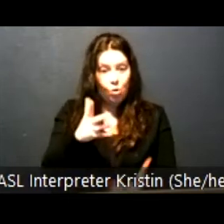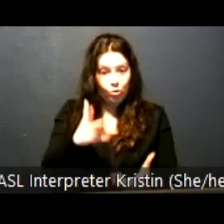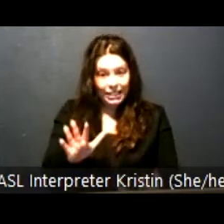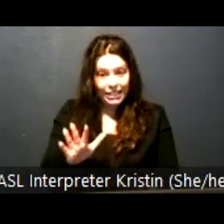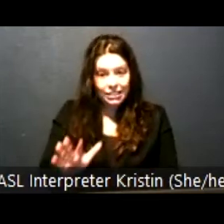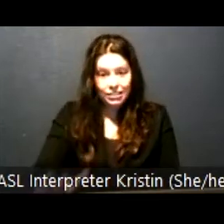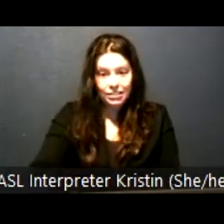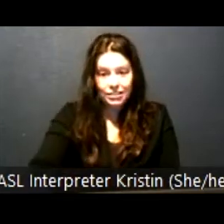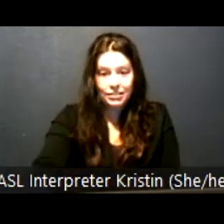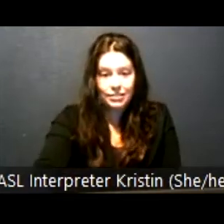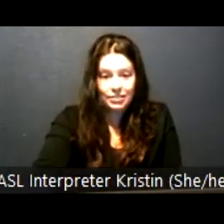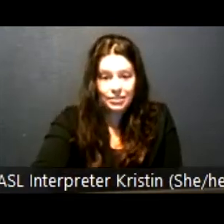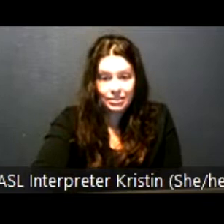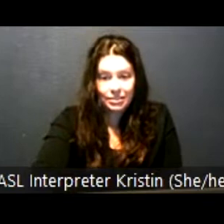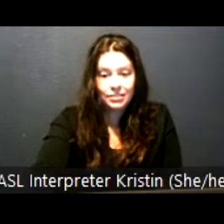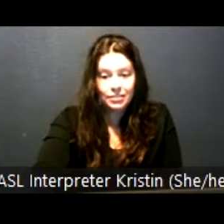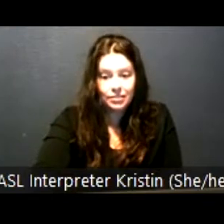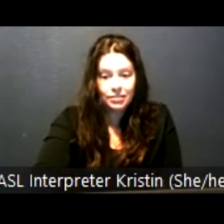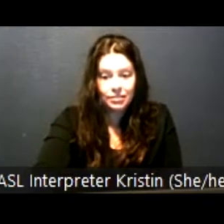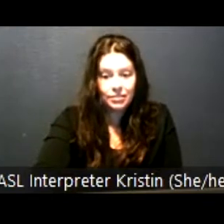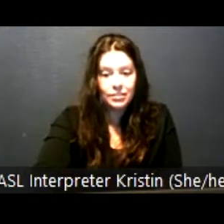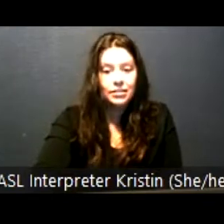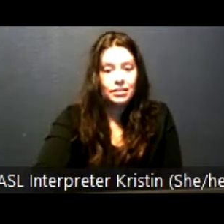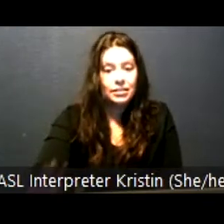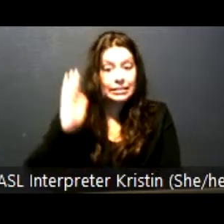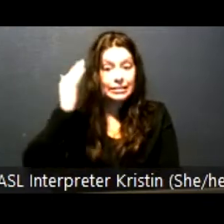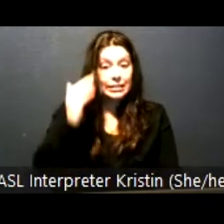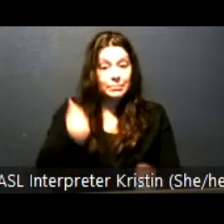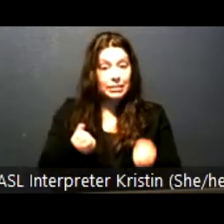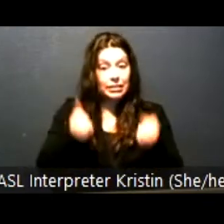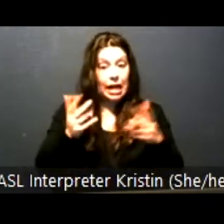So it looks like a lot of people like caring for animals. Maybe you have pets already at home or